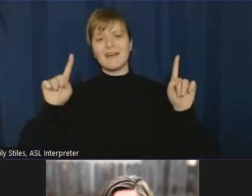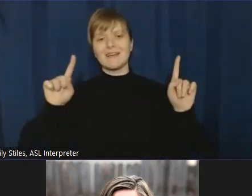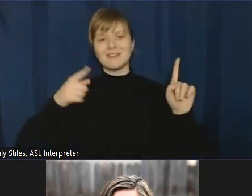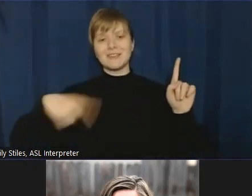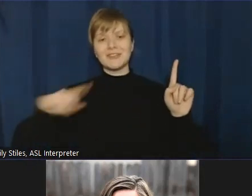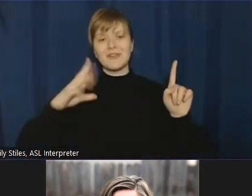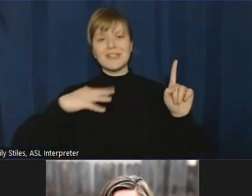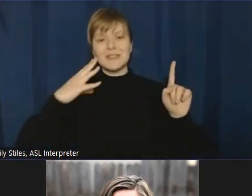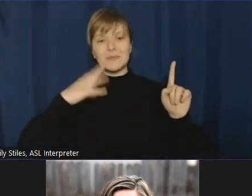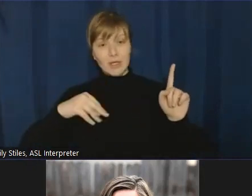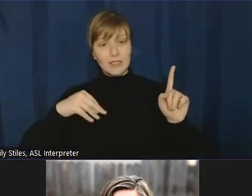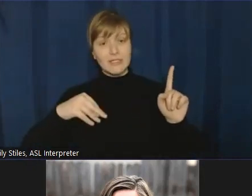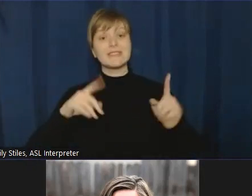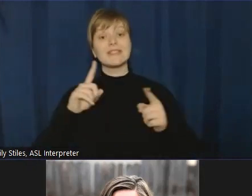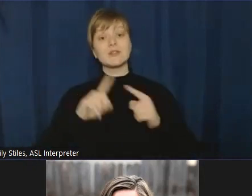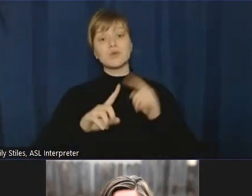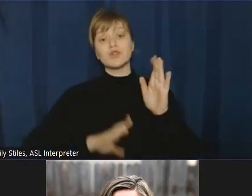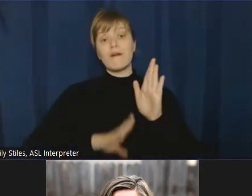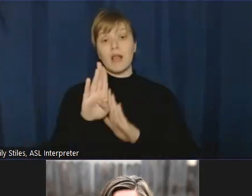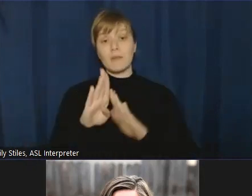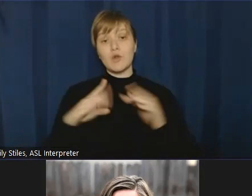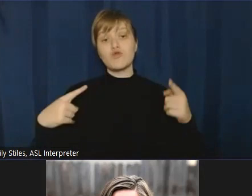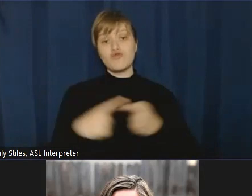cross-sector collaborations that include transportation?